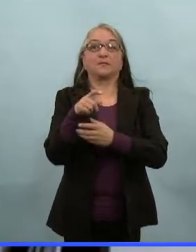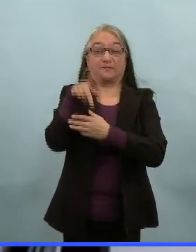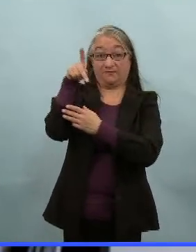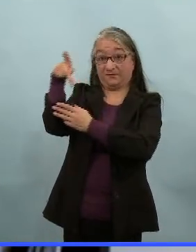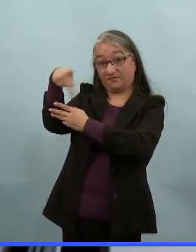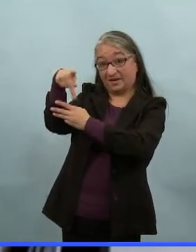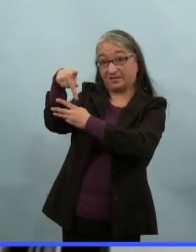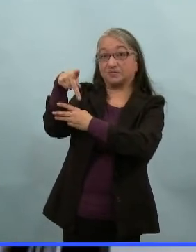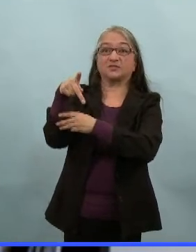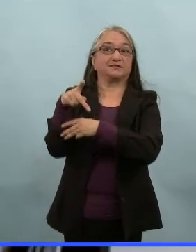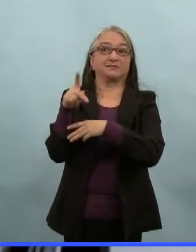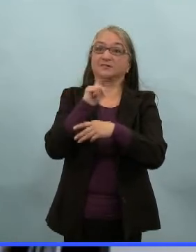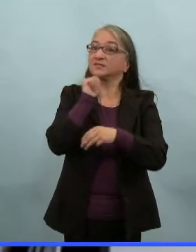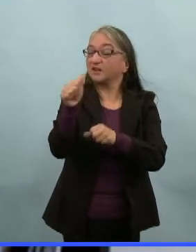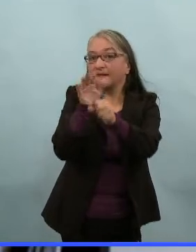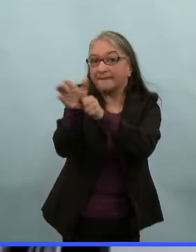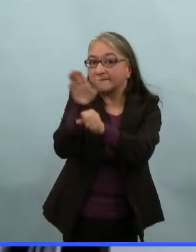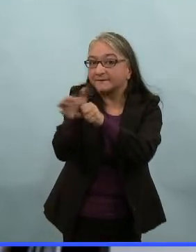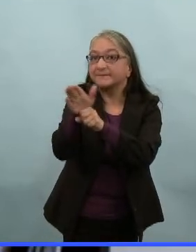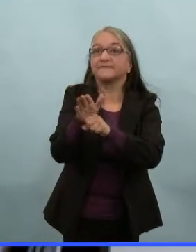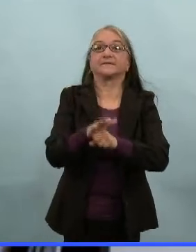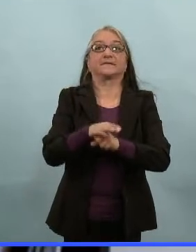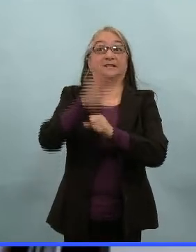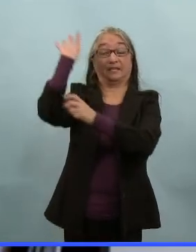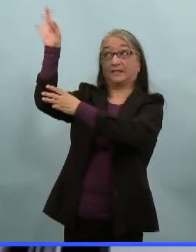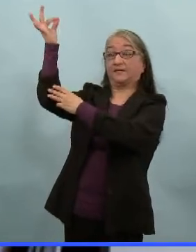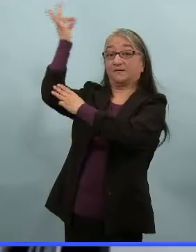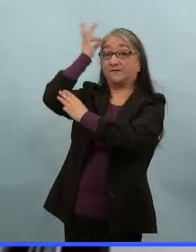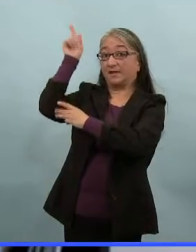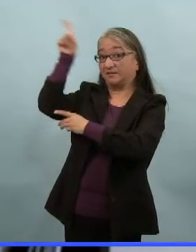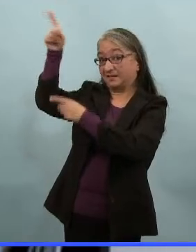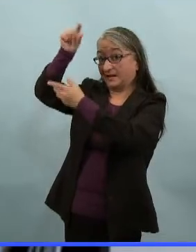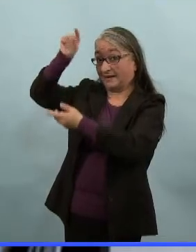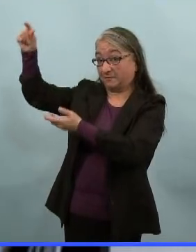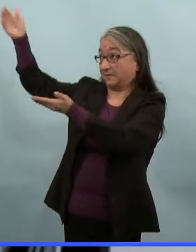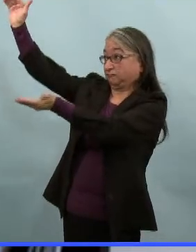enough pfizer from the federal government to give everyone a fiser booster when they need it